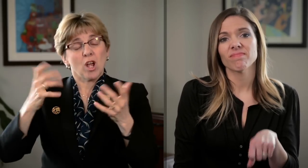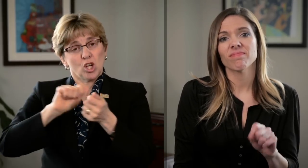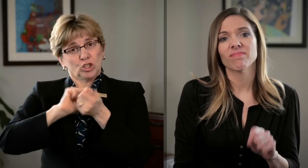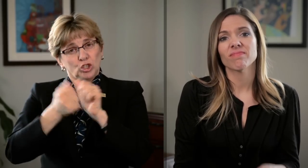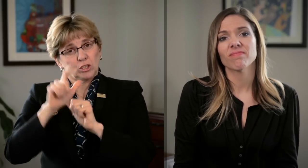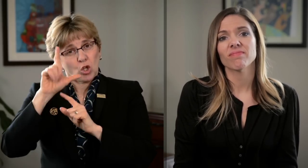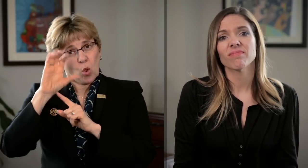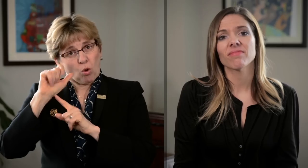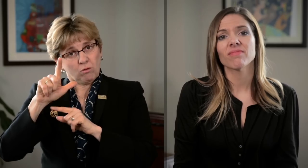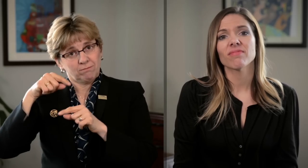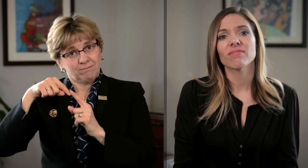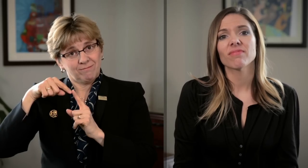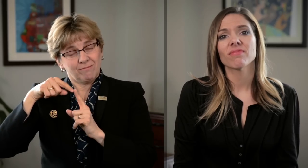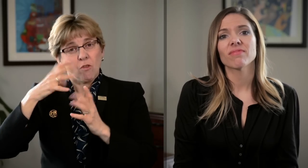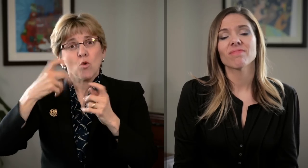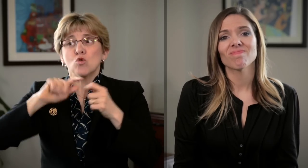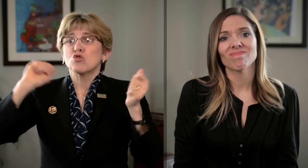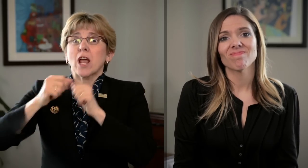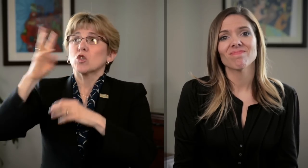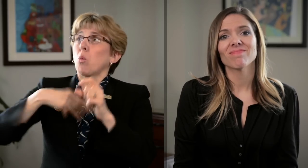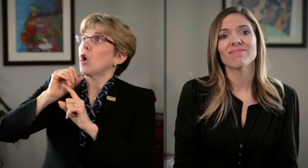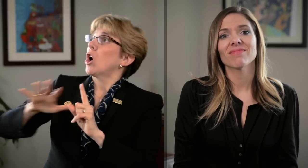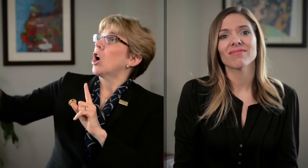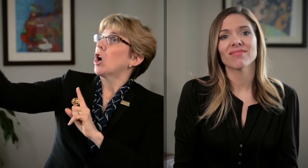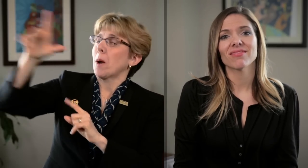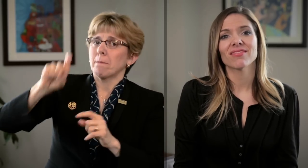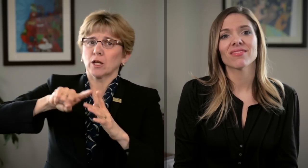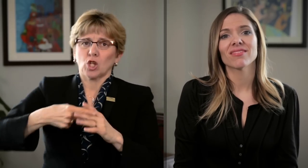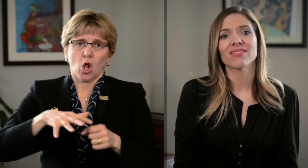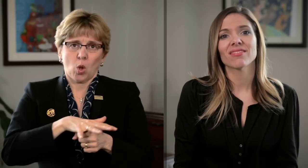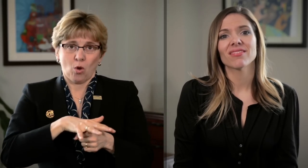change is local. And if you want to change the world, you must start locally.